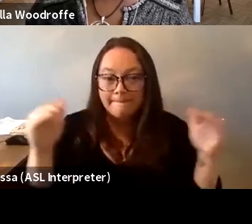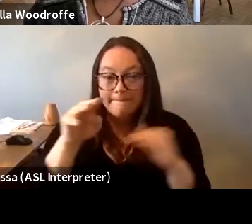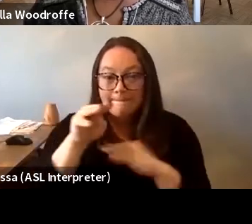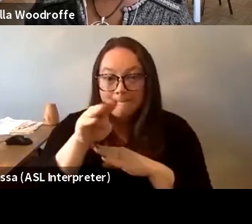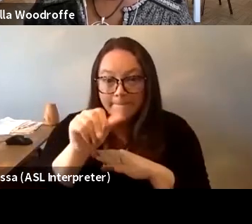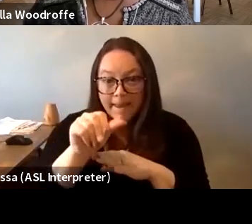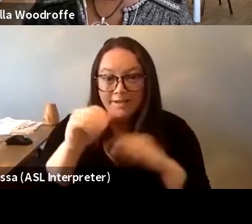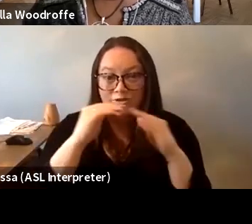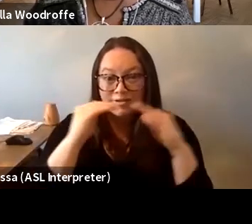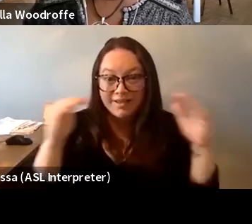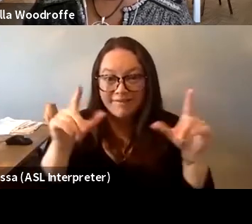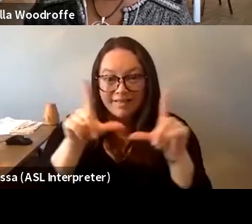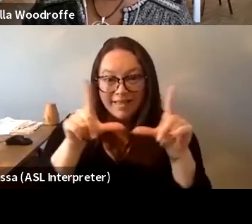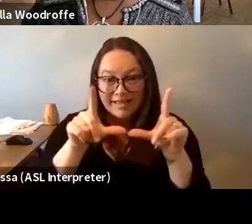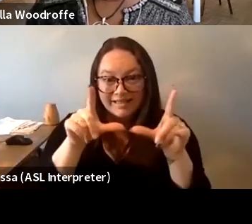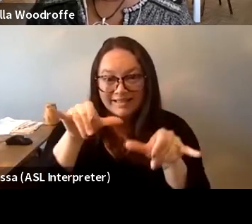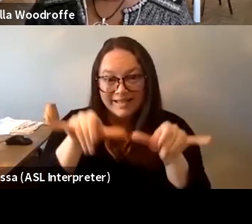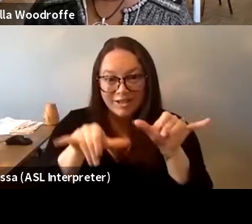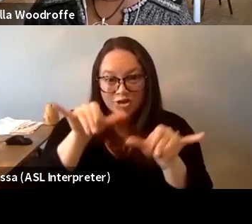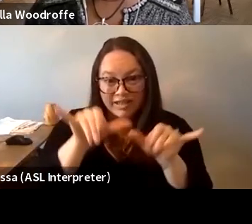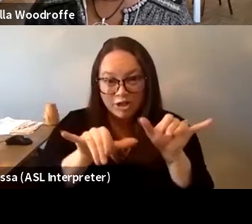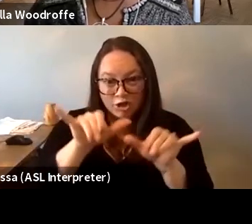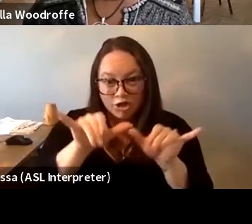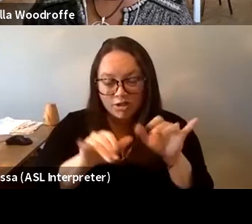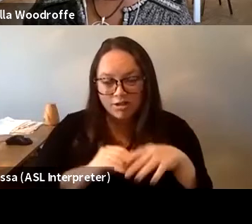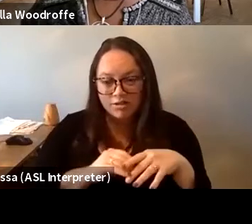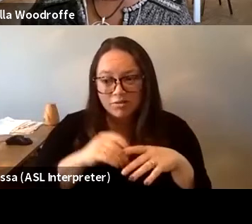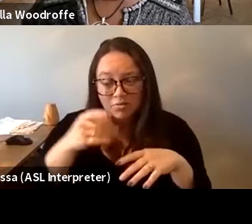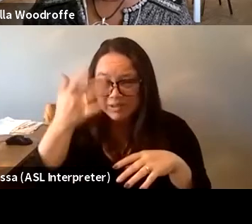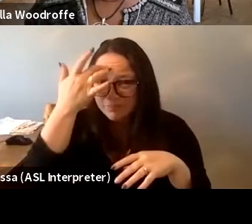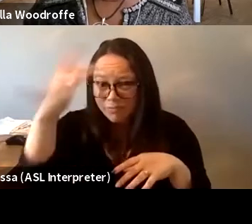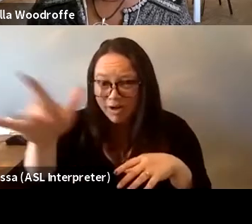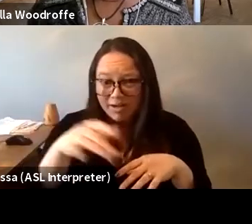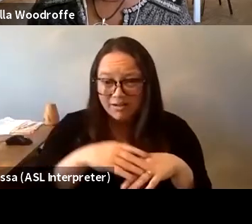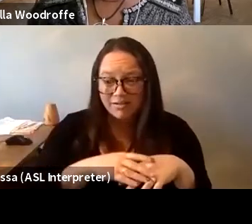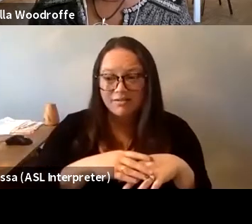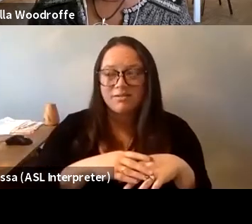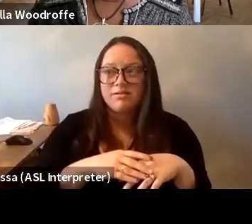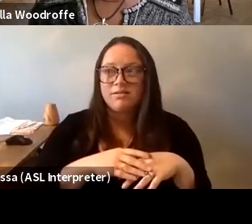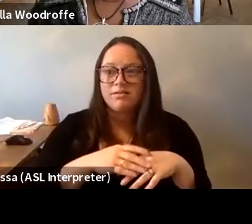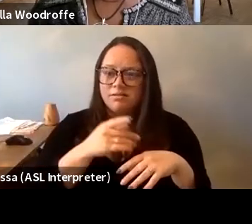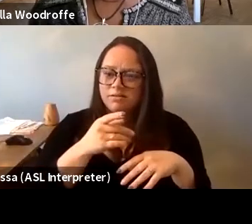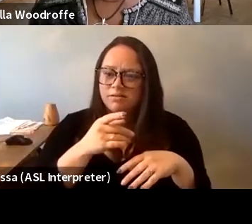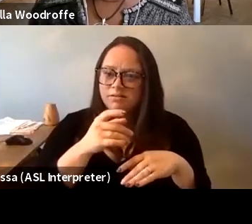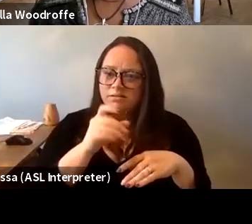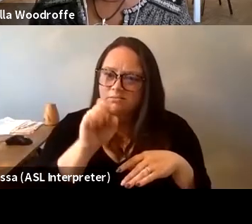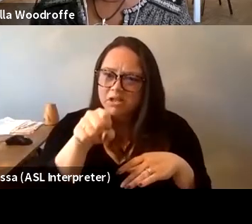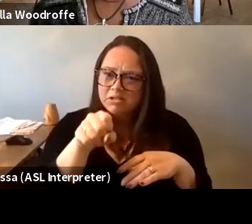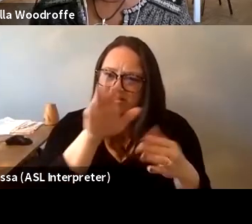Um, so he's very bright. struggled through college. But